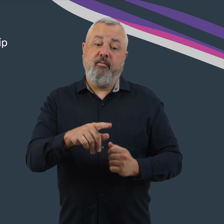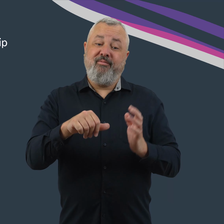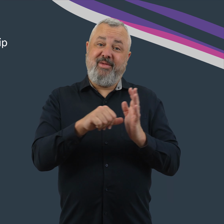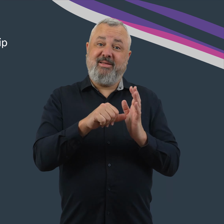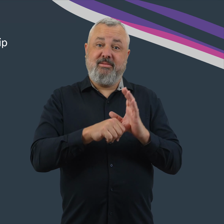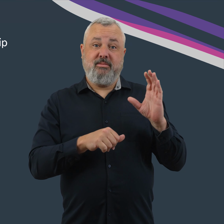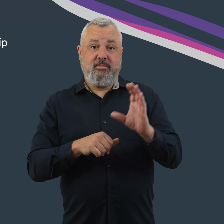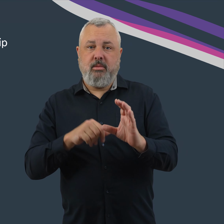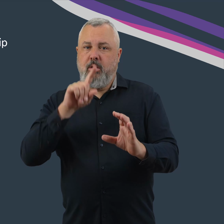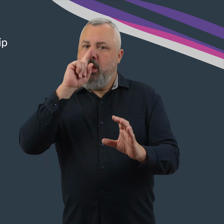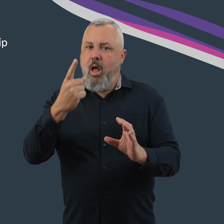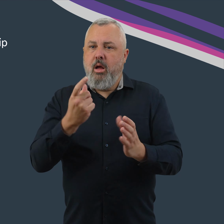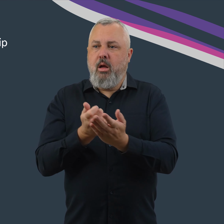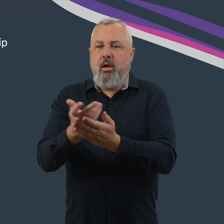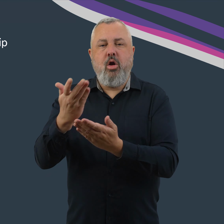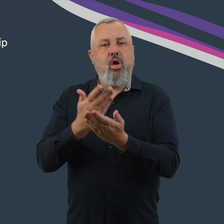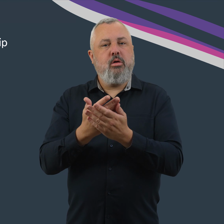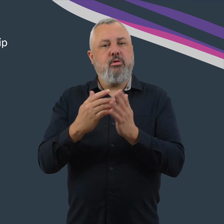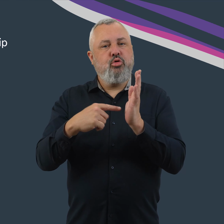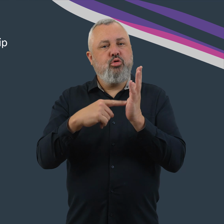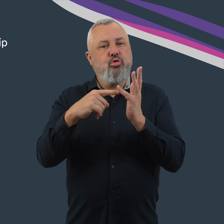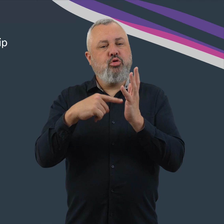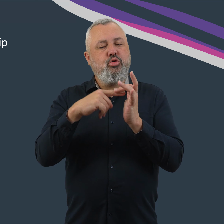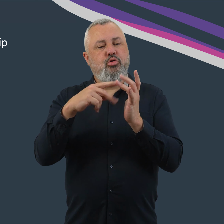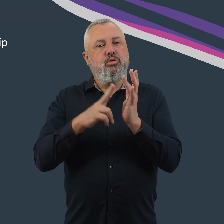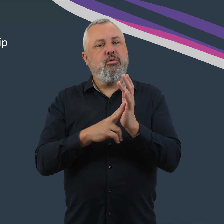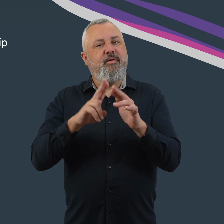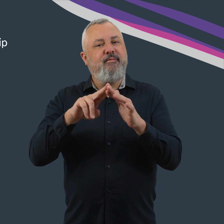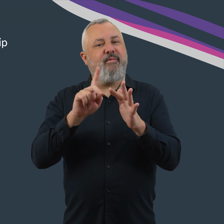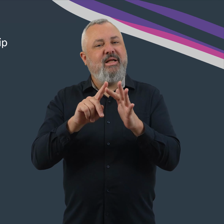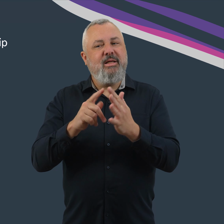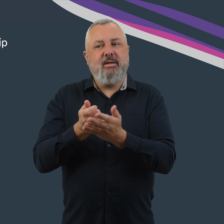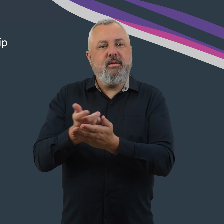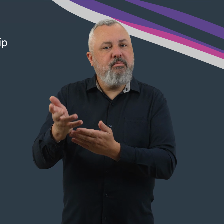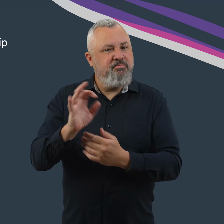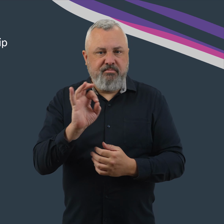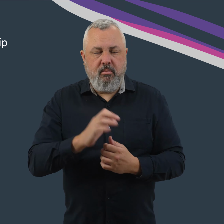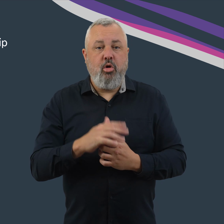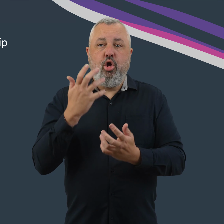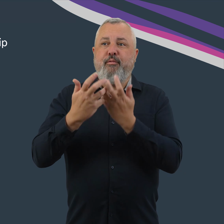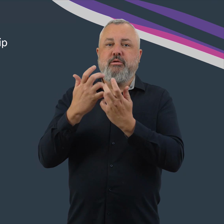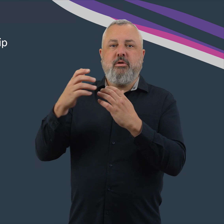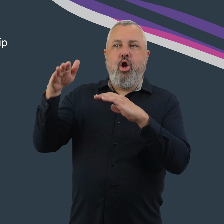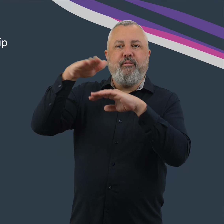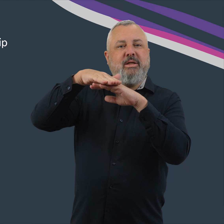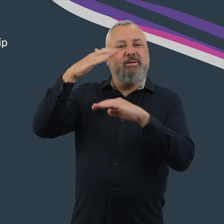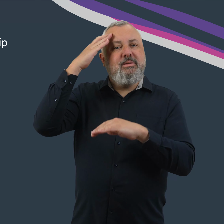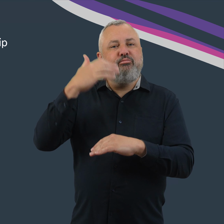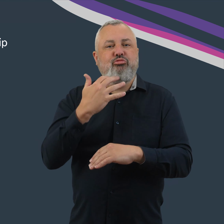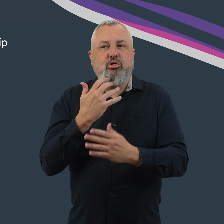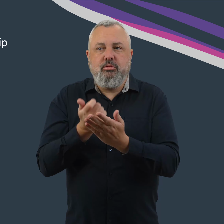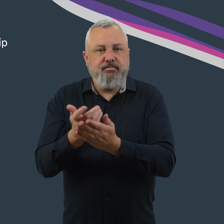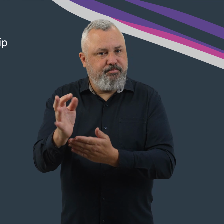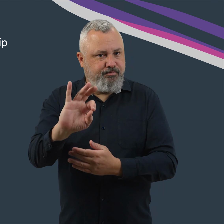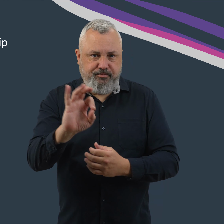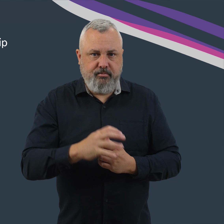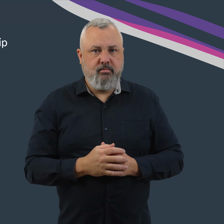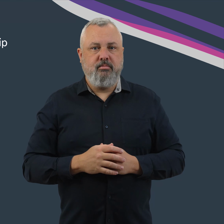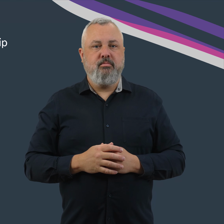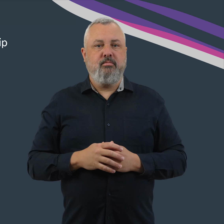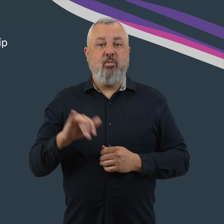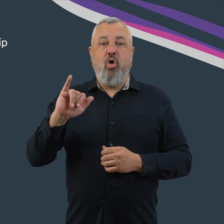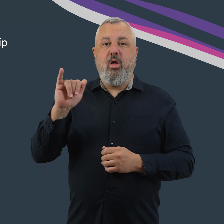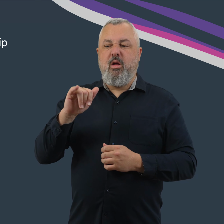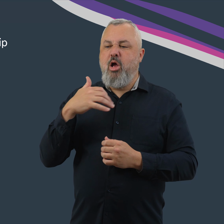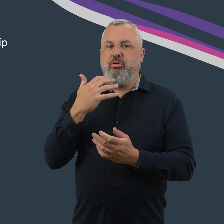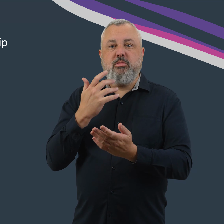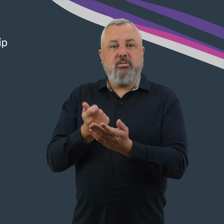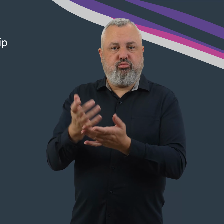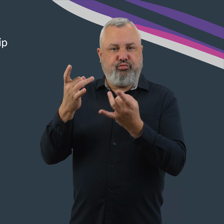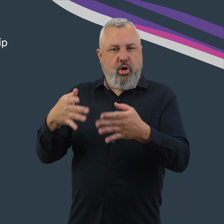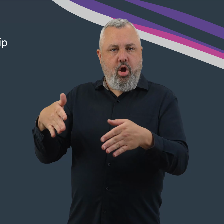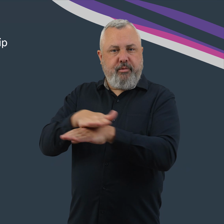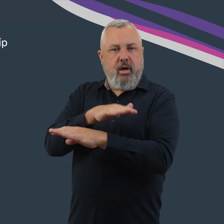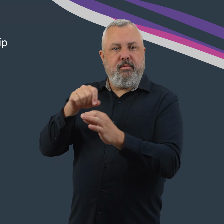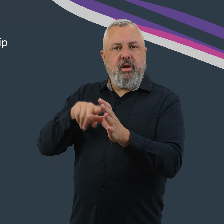Funds cannot be used for tuition fees, university overheads, costs that other parts of